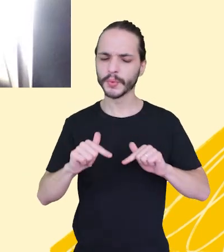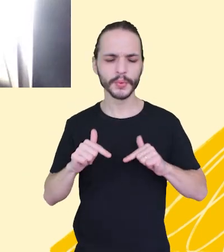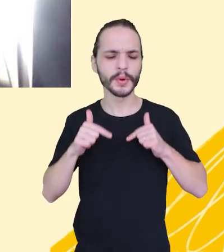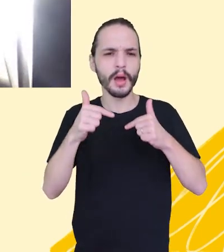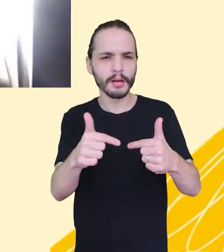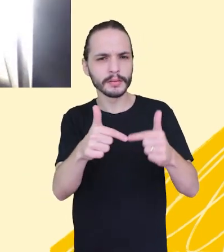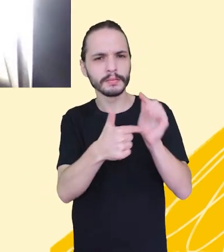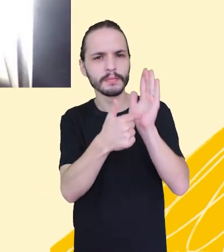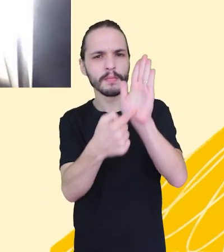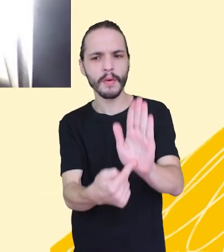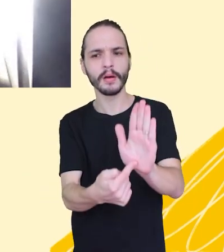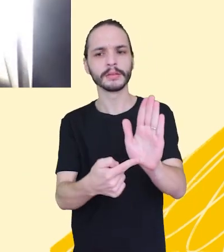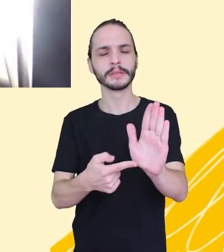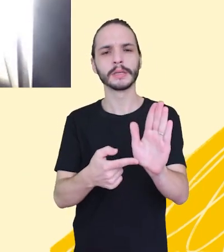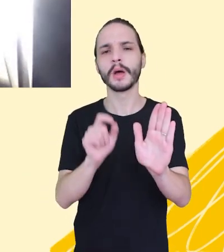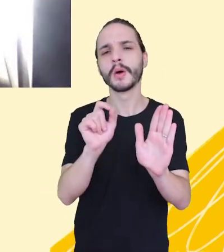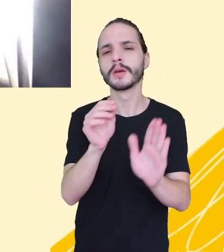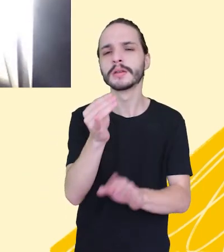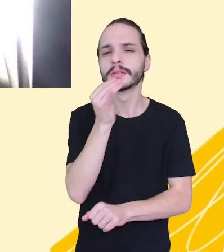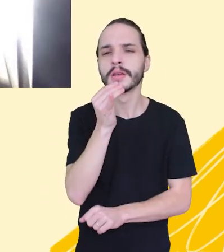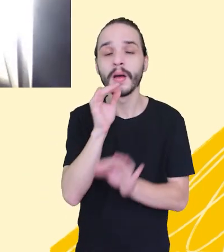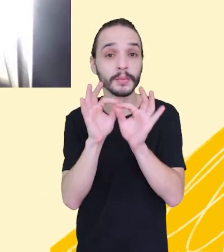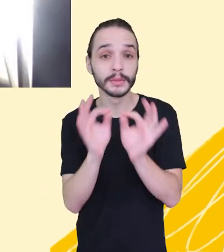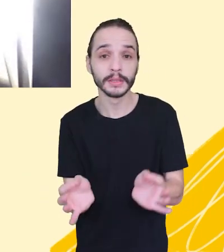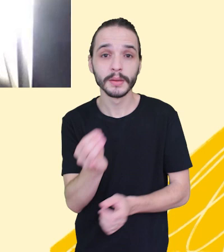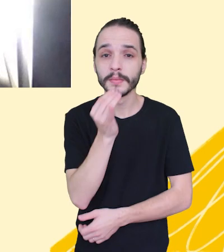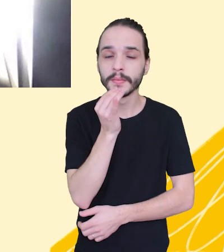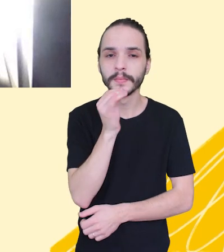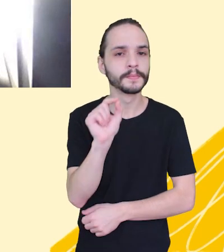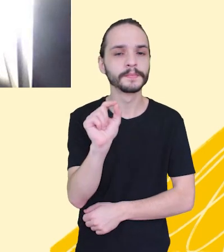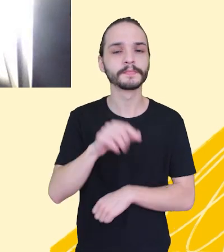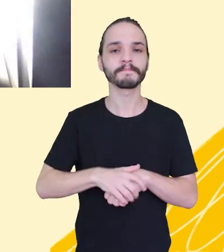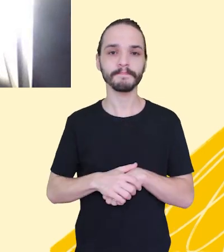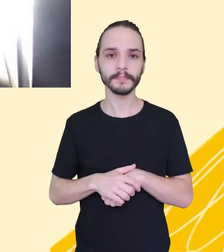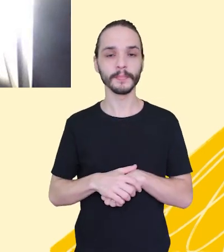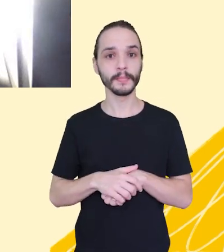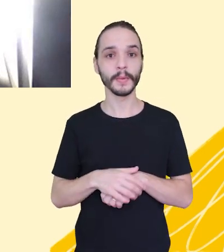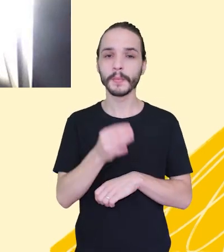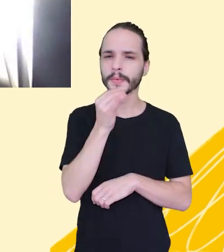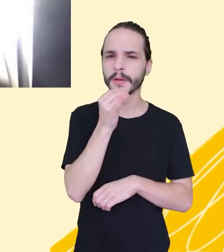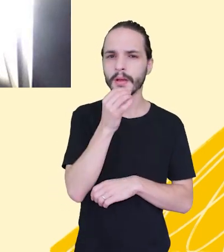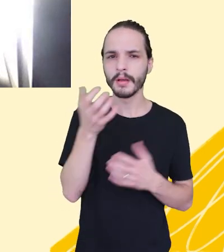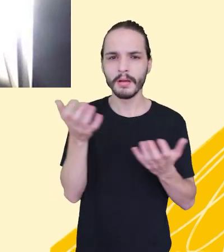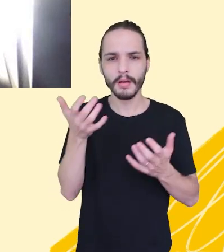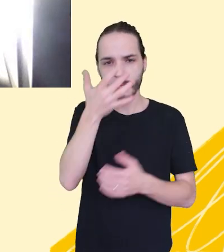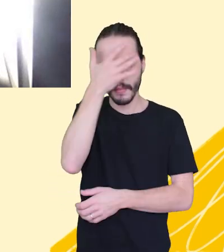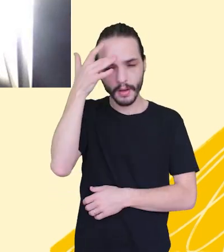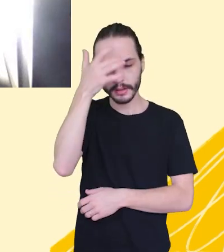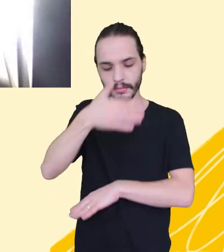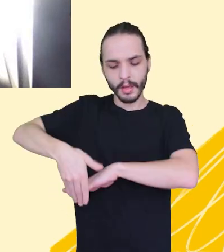I mean, a very simple example: You want to show that someone is going along the street.